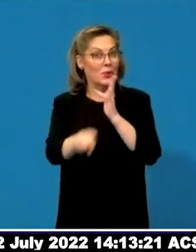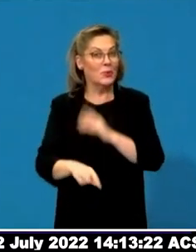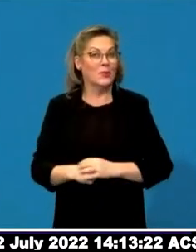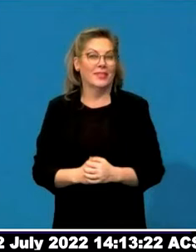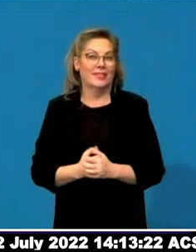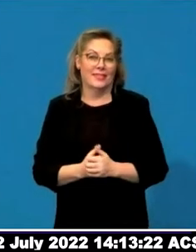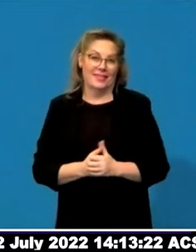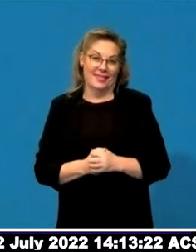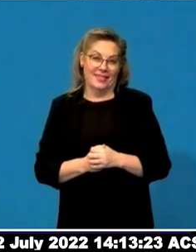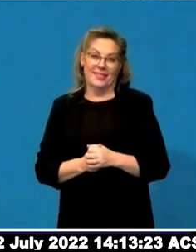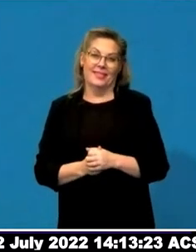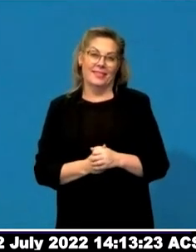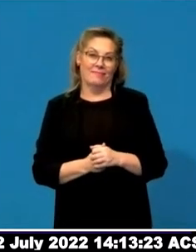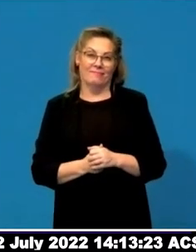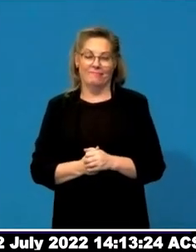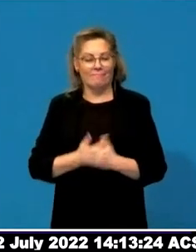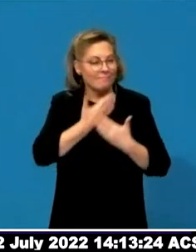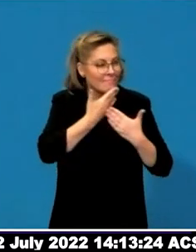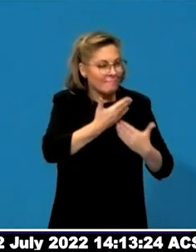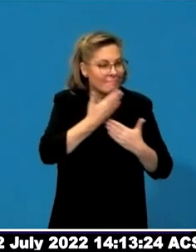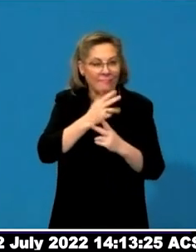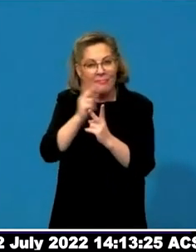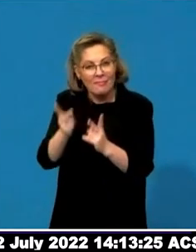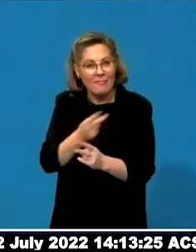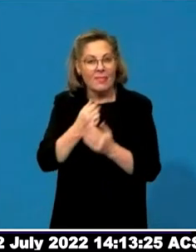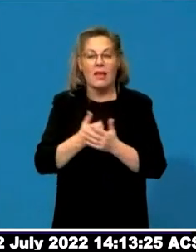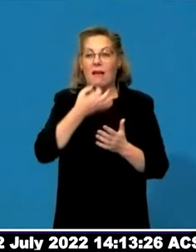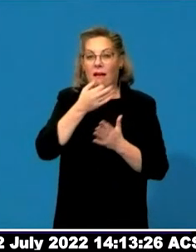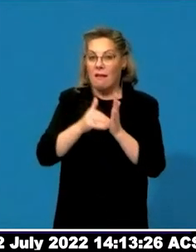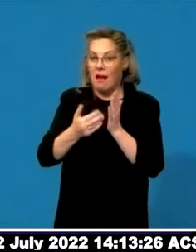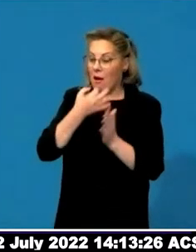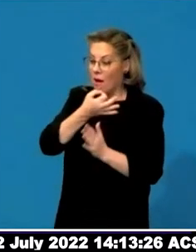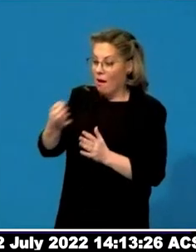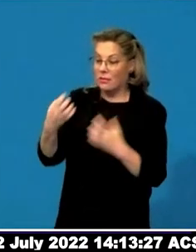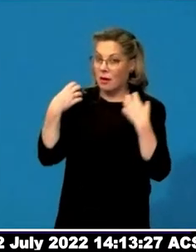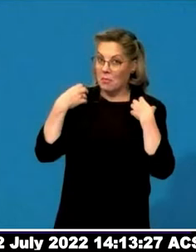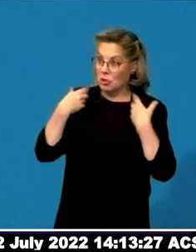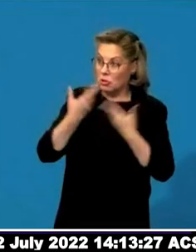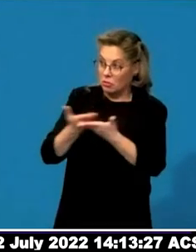MS McMAHON: Thank you, Mrs Smith, and thank you, Ms McRae. Is there any questions from the Commissioners? Yes, thank you.